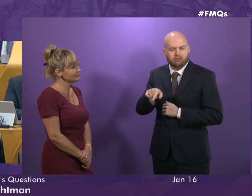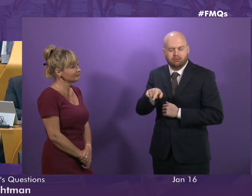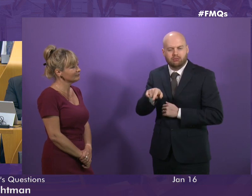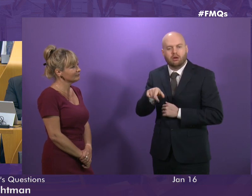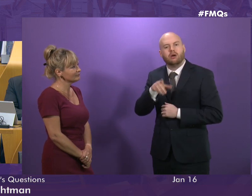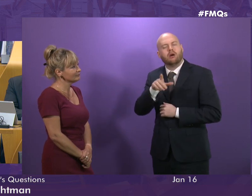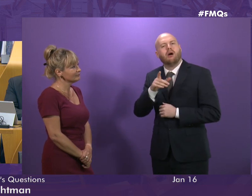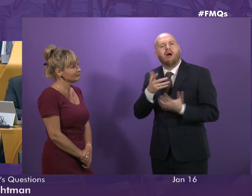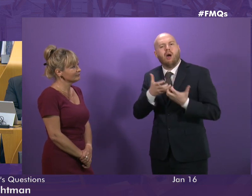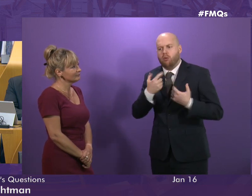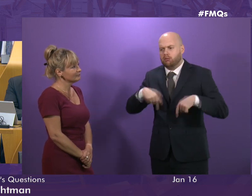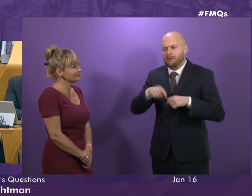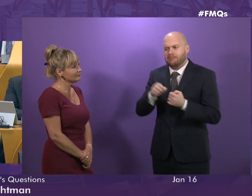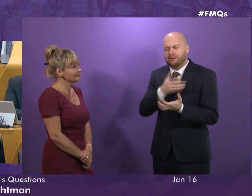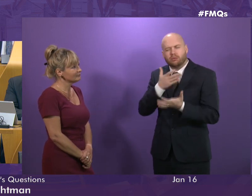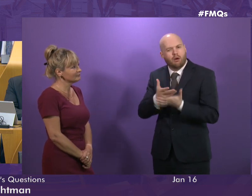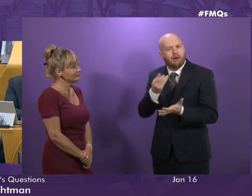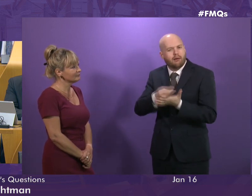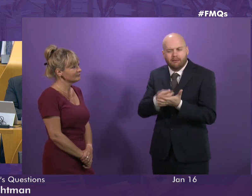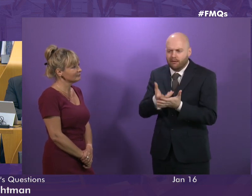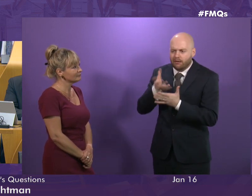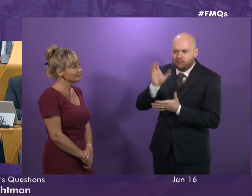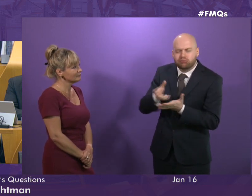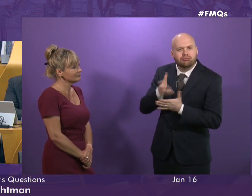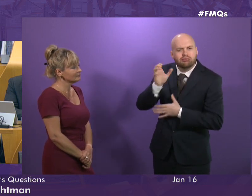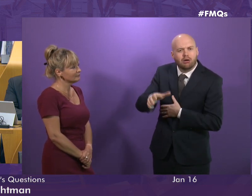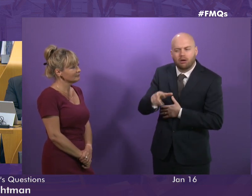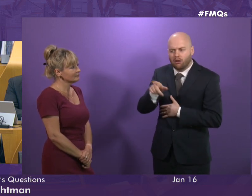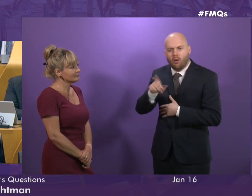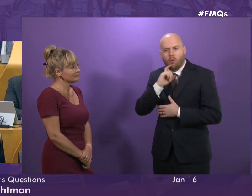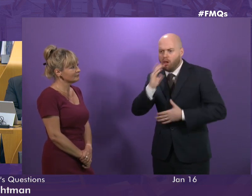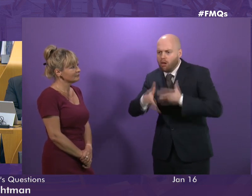to those directionless deals contribute to the transition to a zero-carbon economy rather